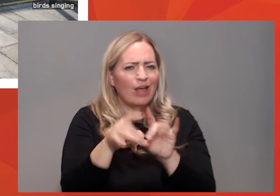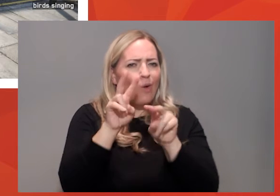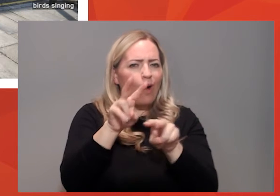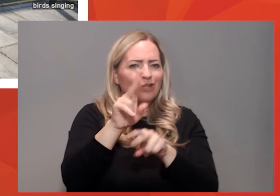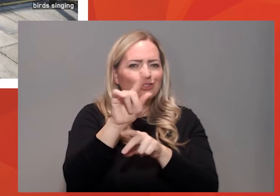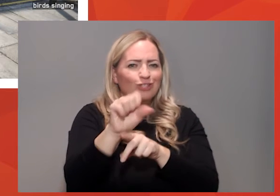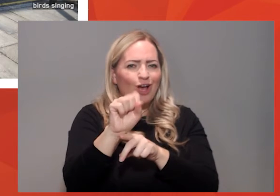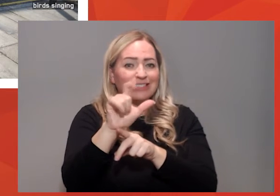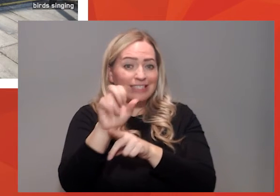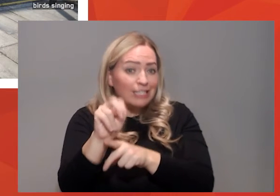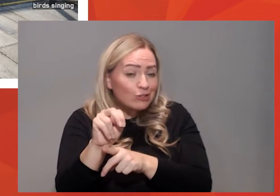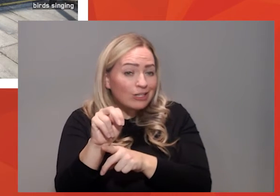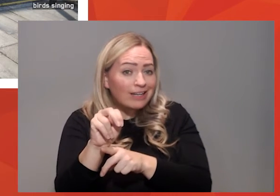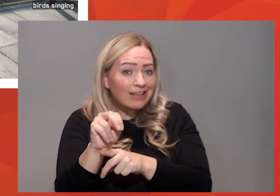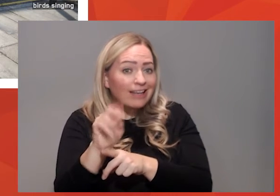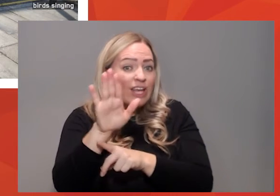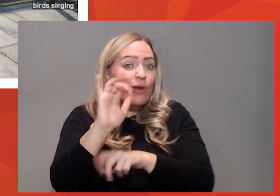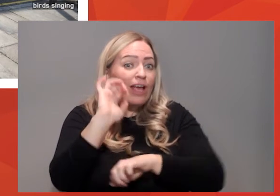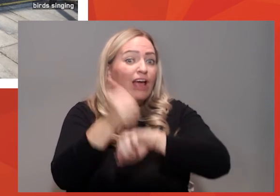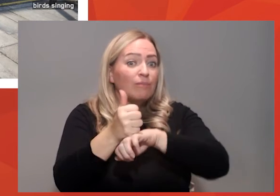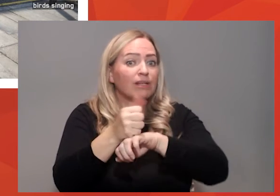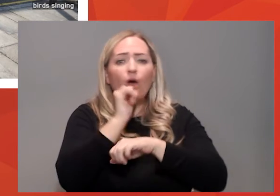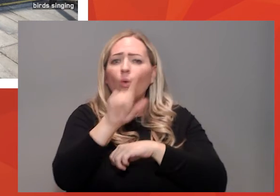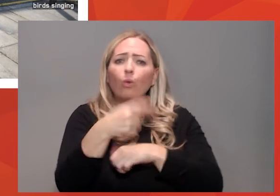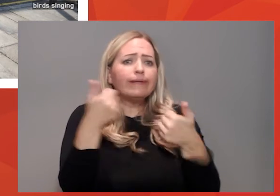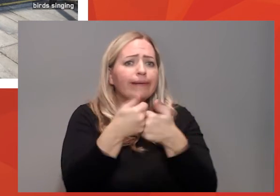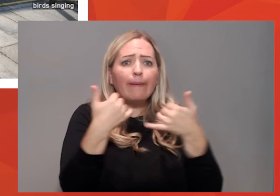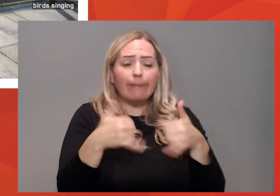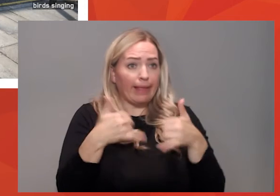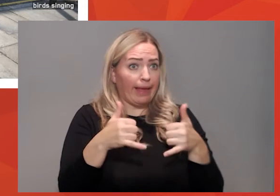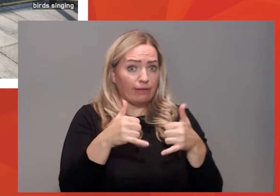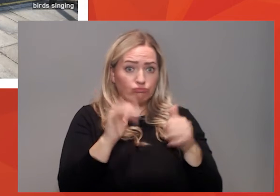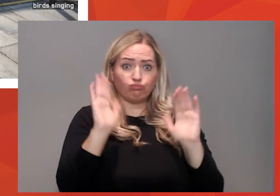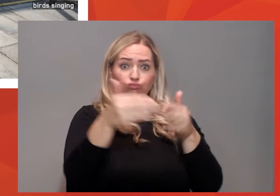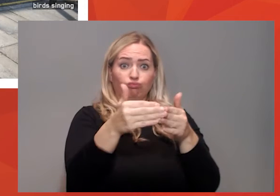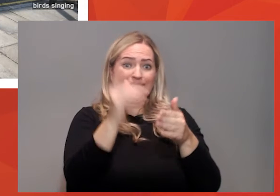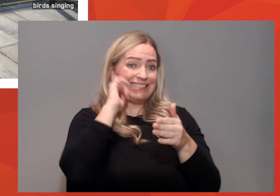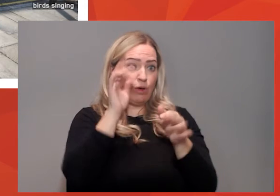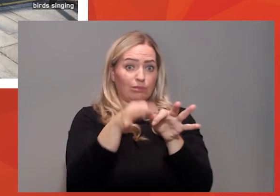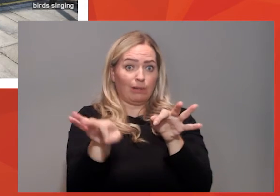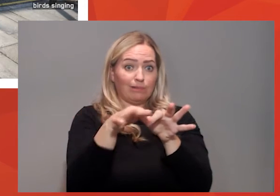"Watch Dogs Legion" is that they implemented not just gameplay oriented sound subtitles,